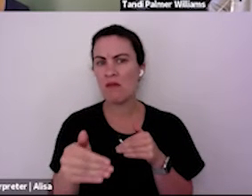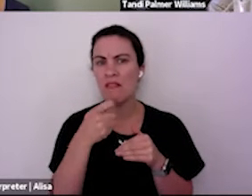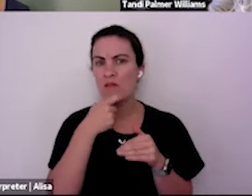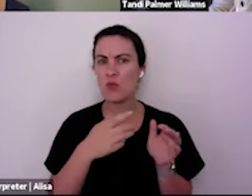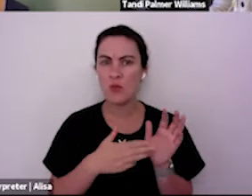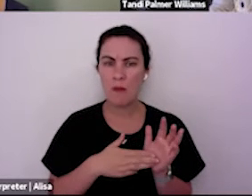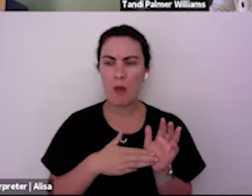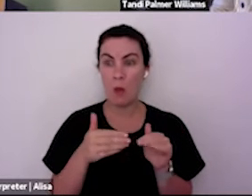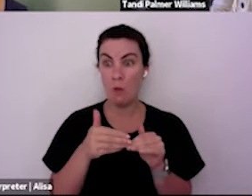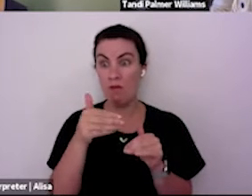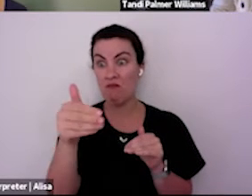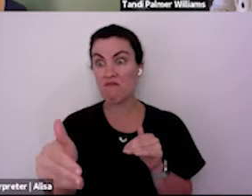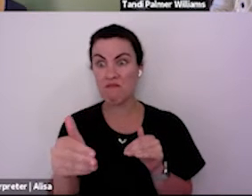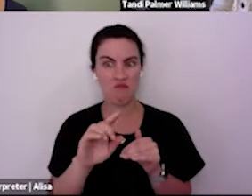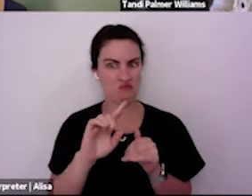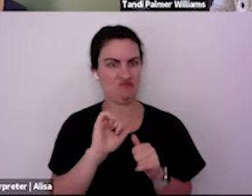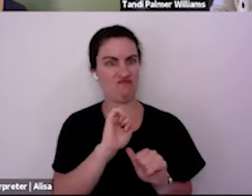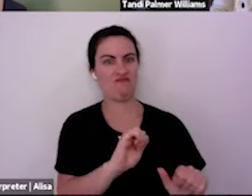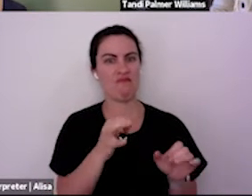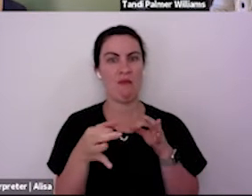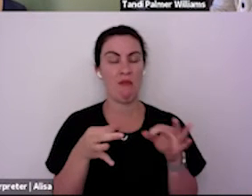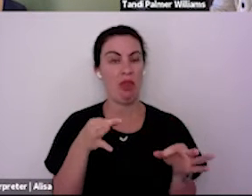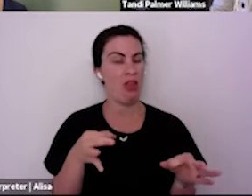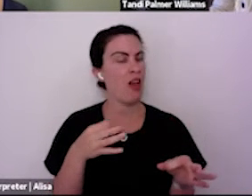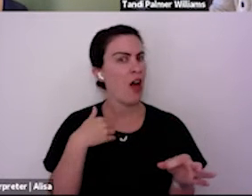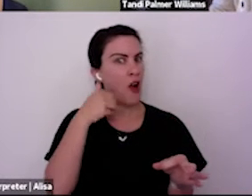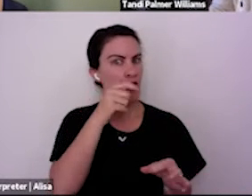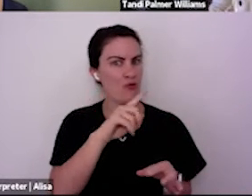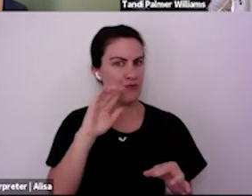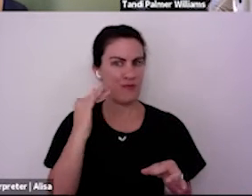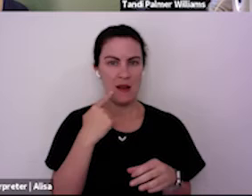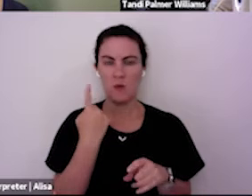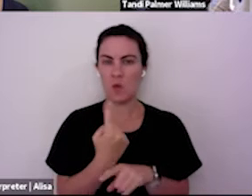I think you said to me last week that you are very much thinking about digital as part of your long-term strategy.